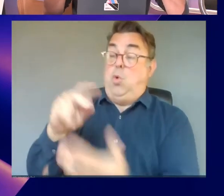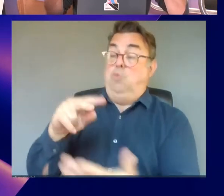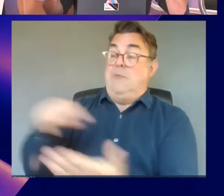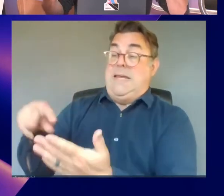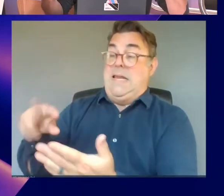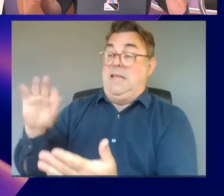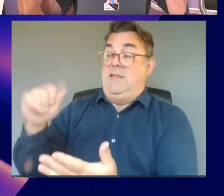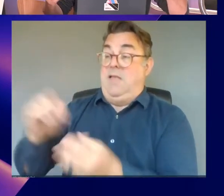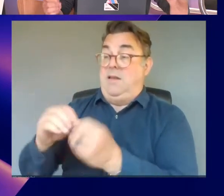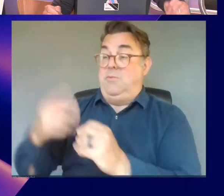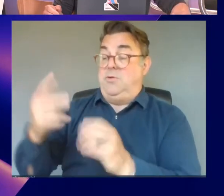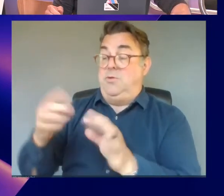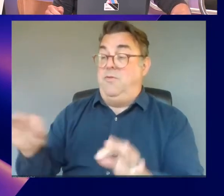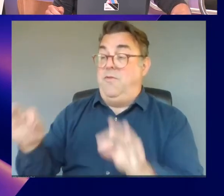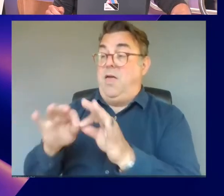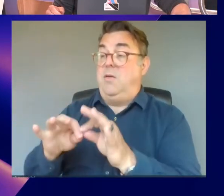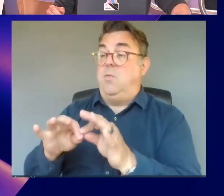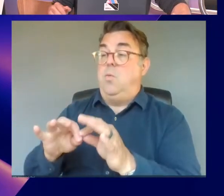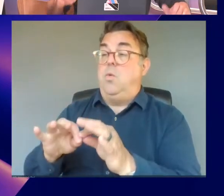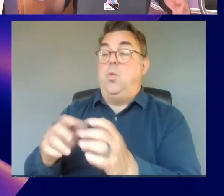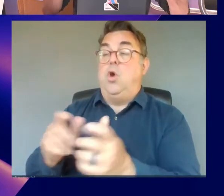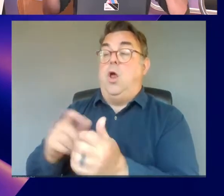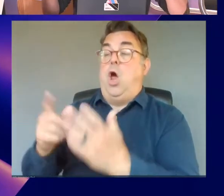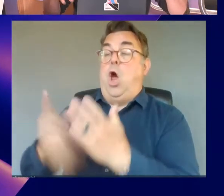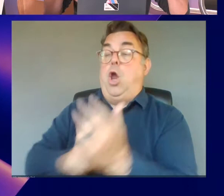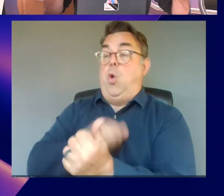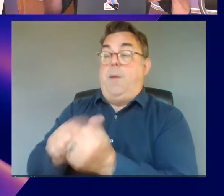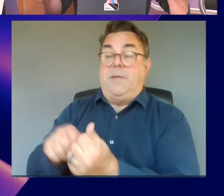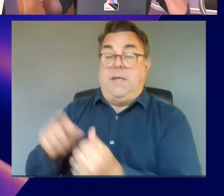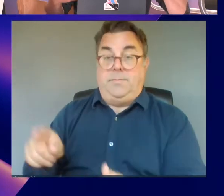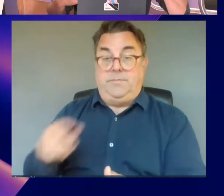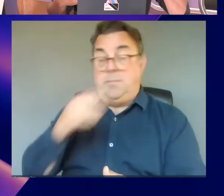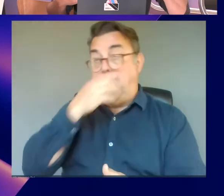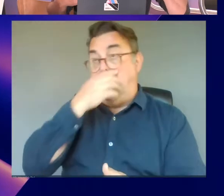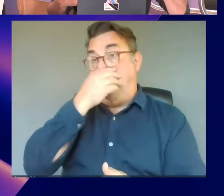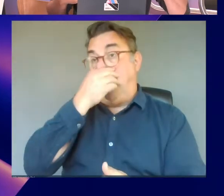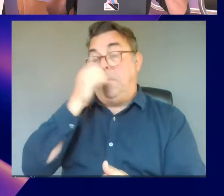it would make an update, which is kind of neat. So again, that's sort of the life cycle